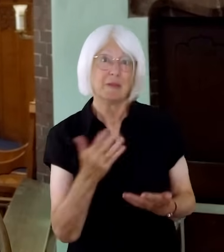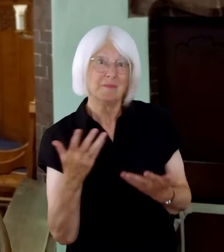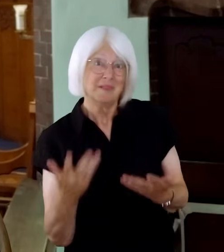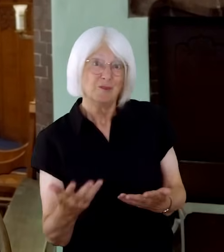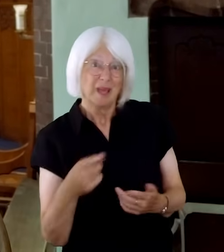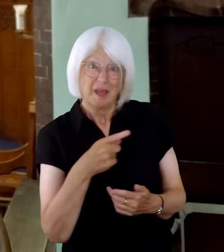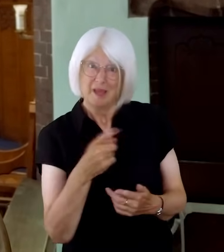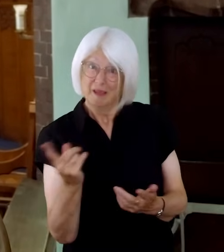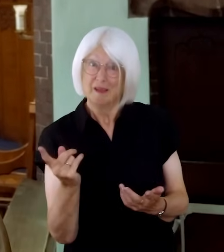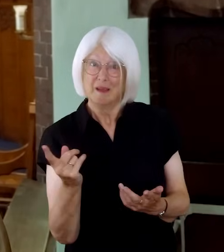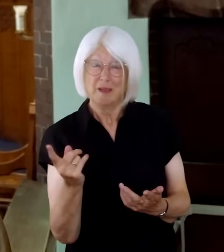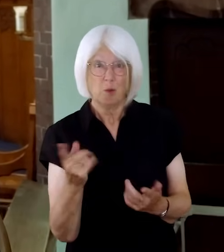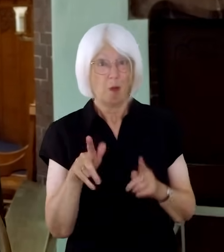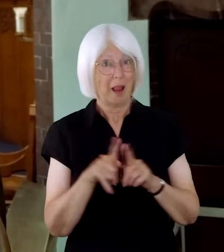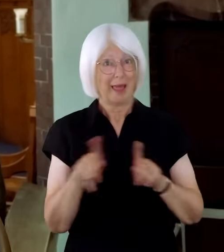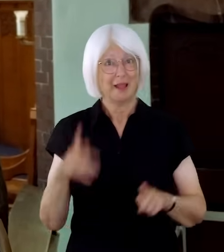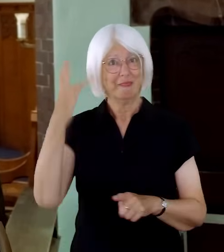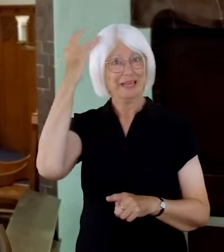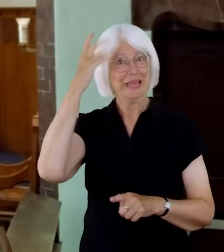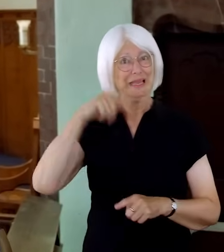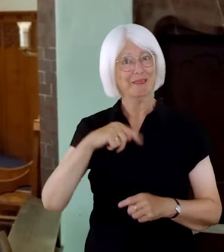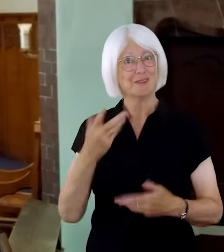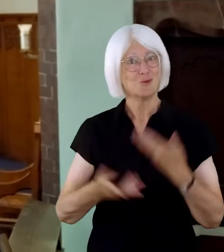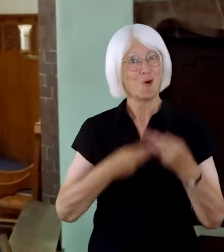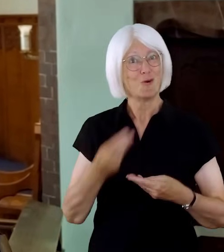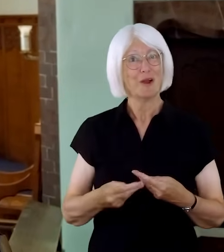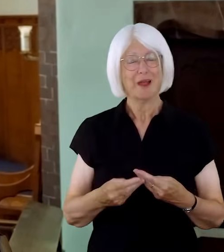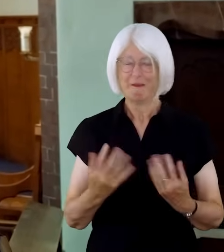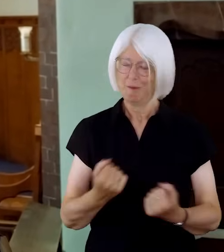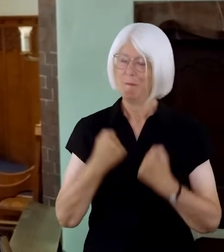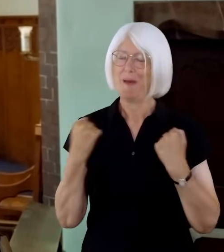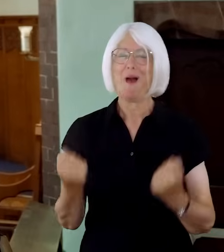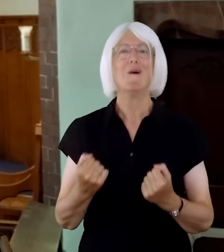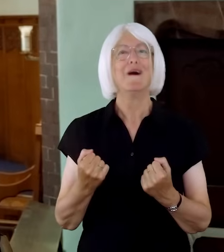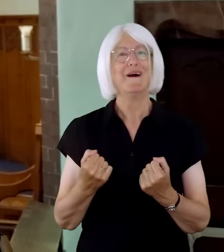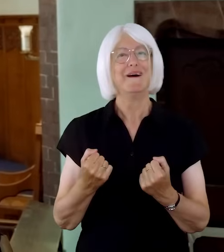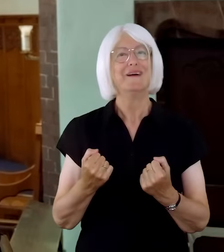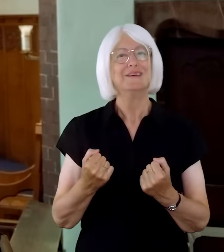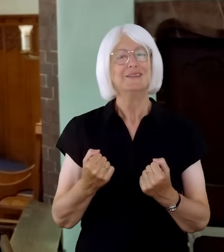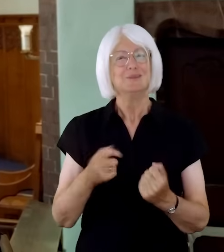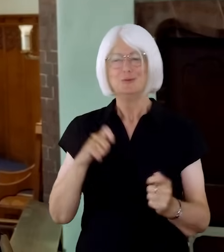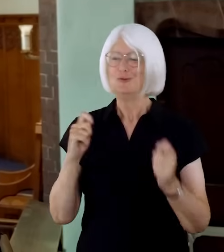Maybe today you are in the position of the king in that parable with the power to bring